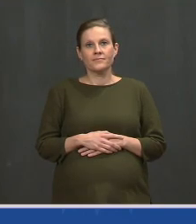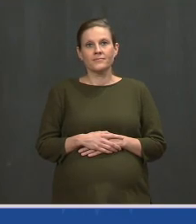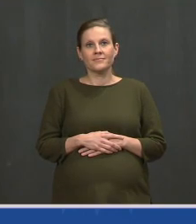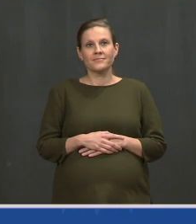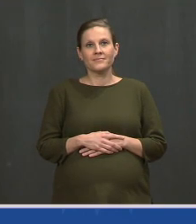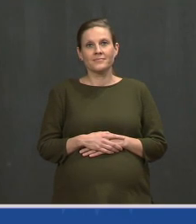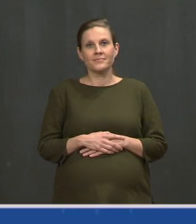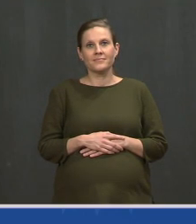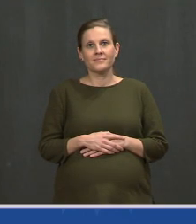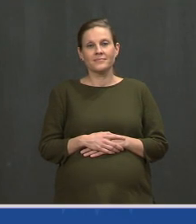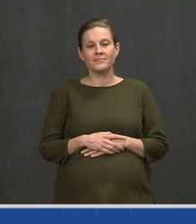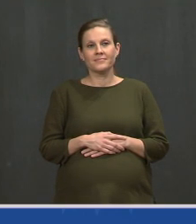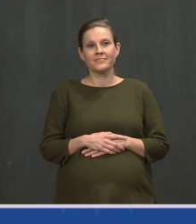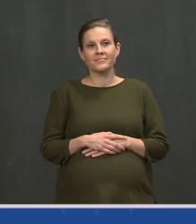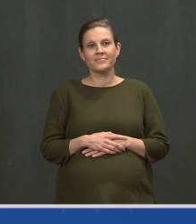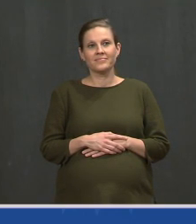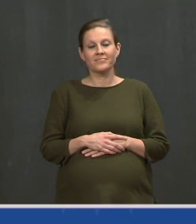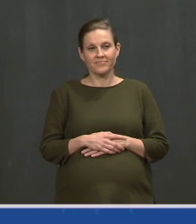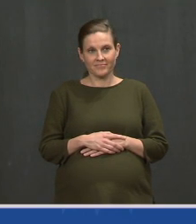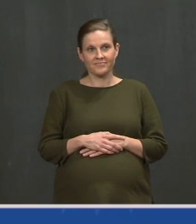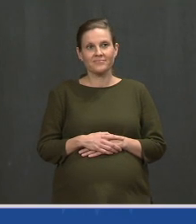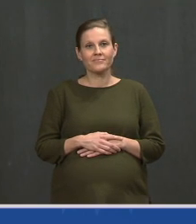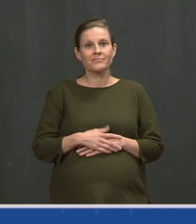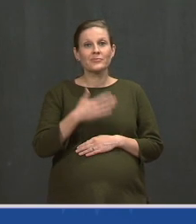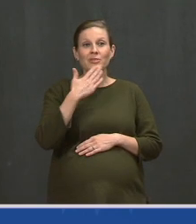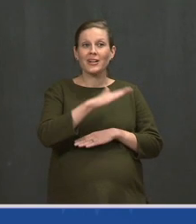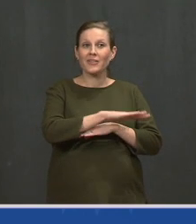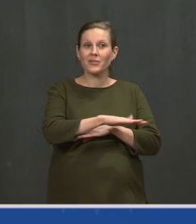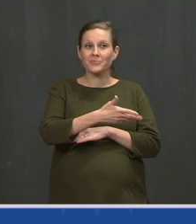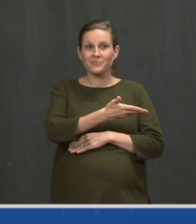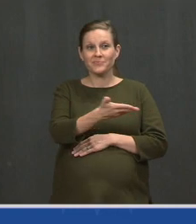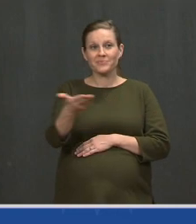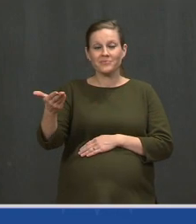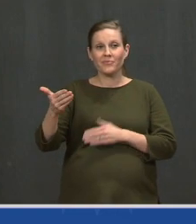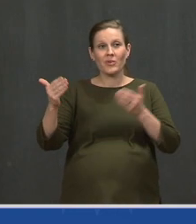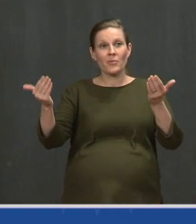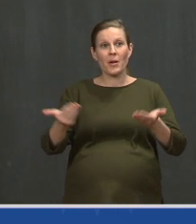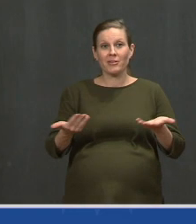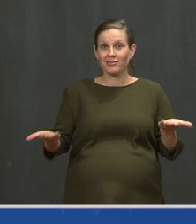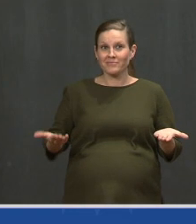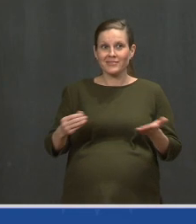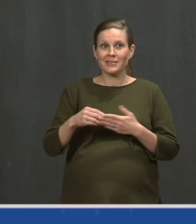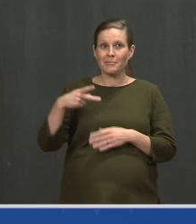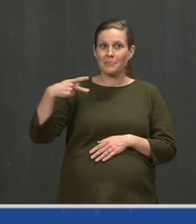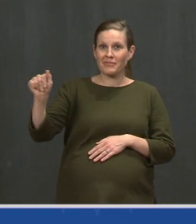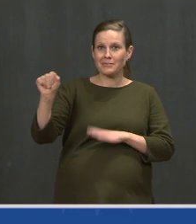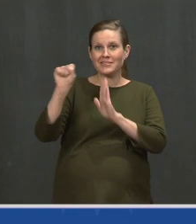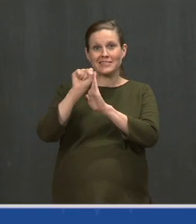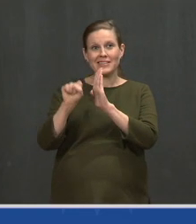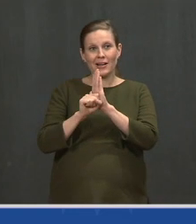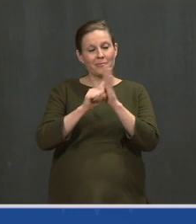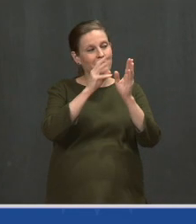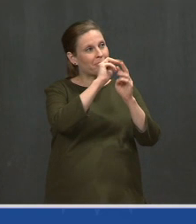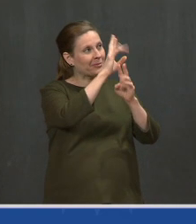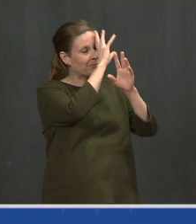Mike Furry: Good afternoon, and welcome to Pennsylvania, Mr. President. My name is Mike Furry, and I'm a senior line worker from Duquesne Light